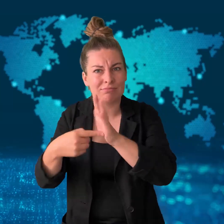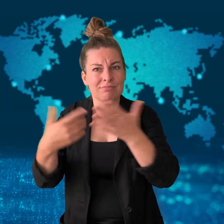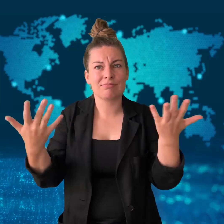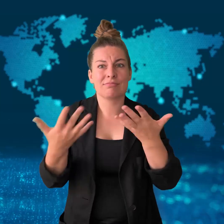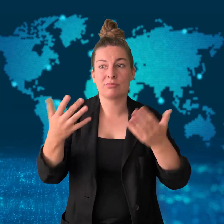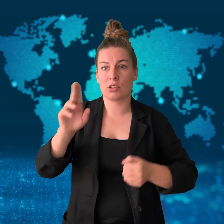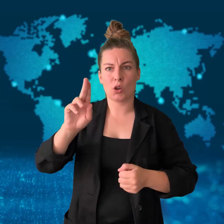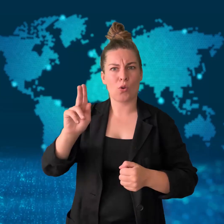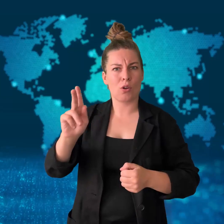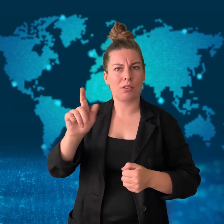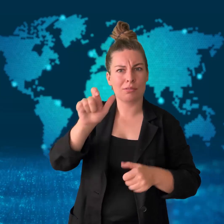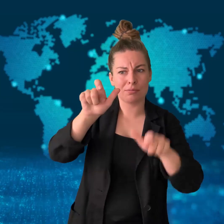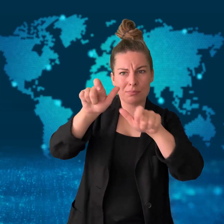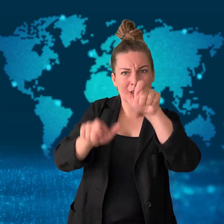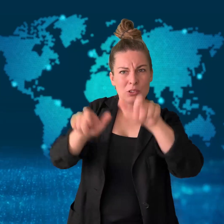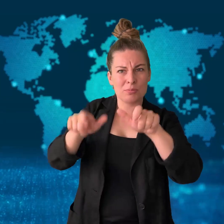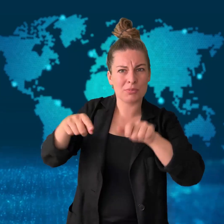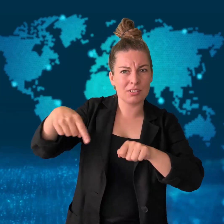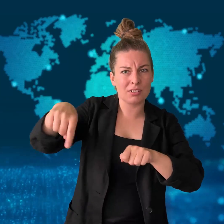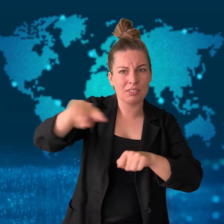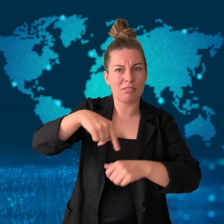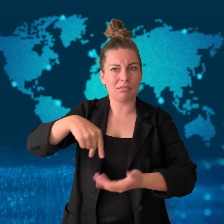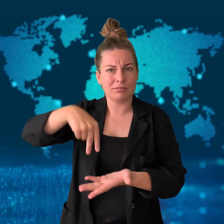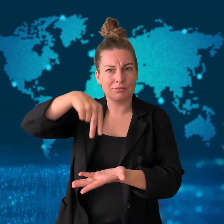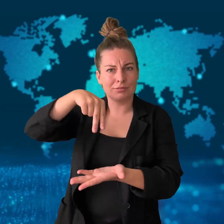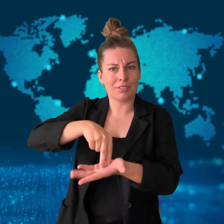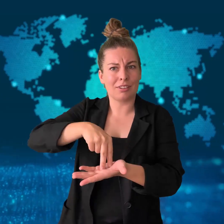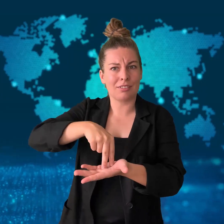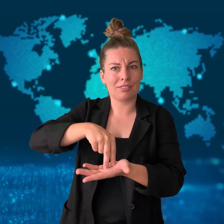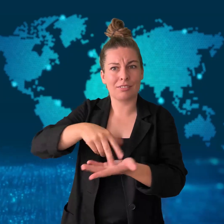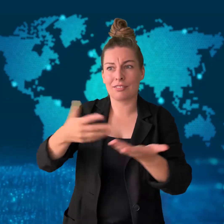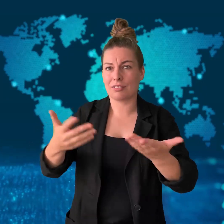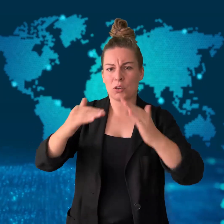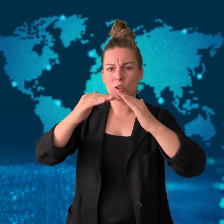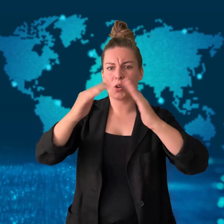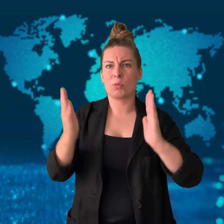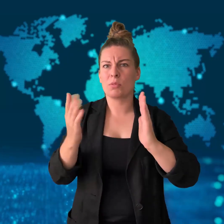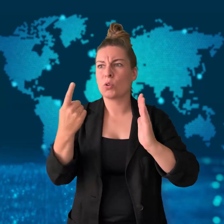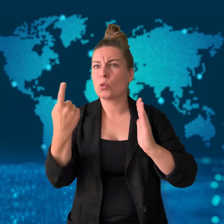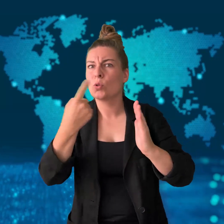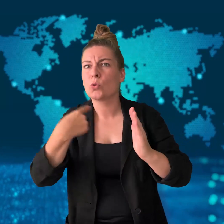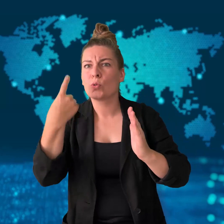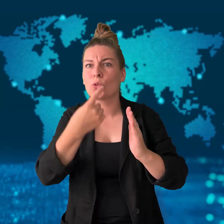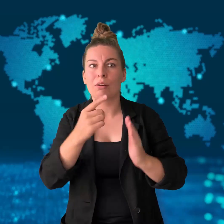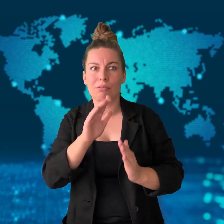the monarchy to declare their opposition to hereditary power."